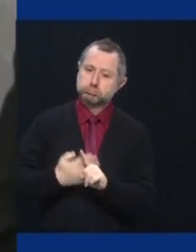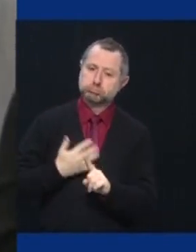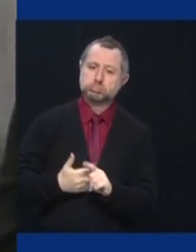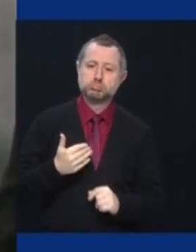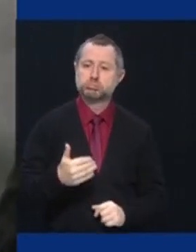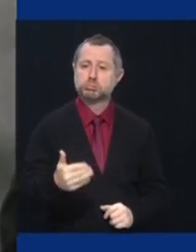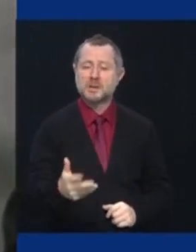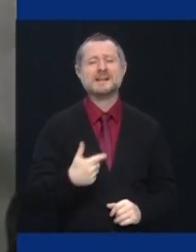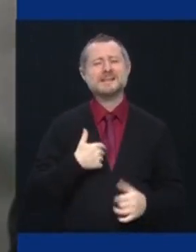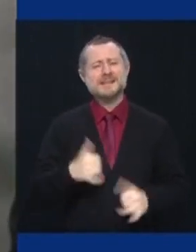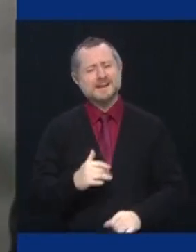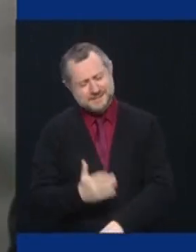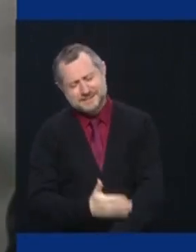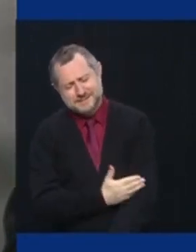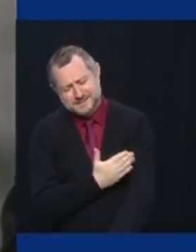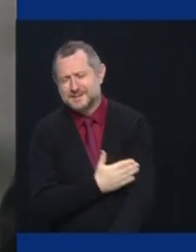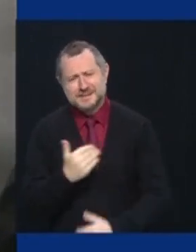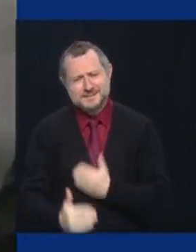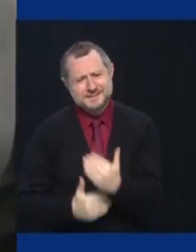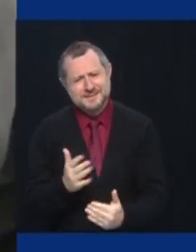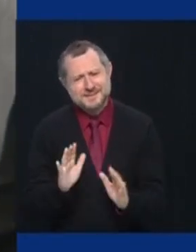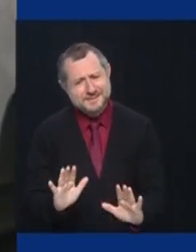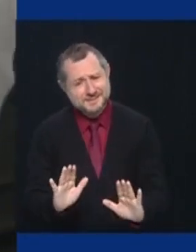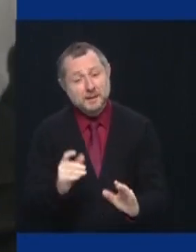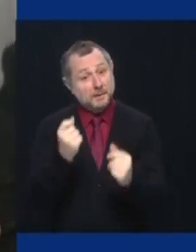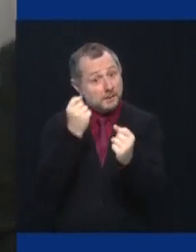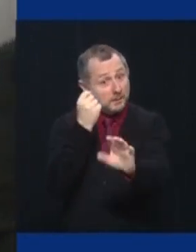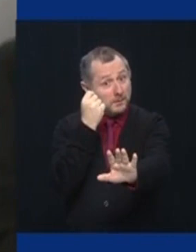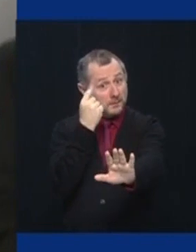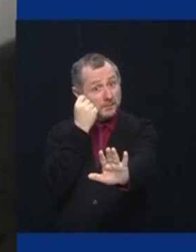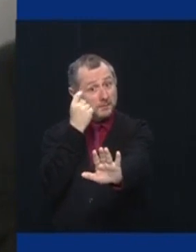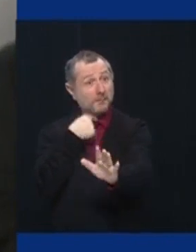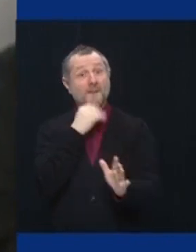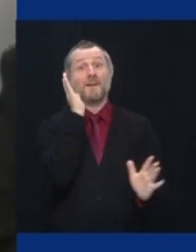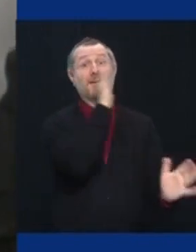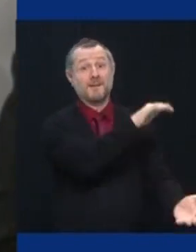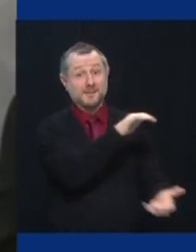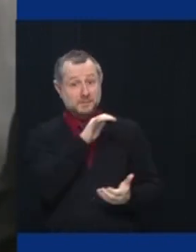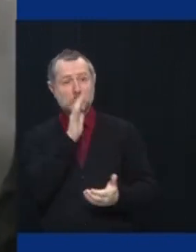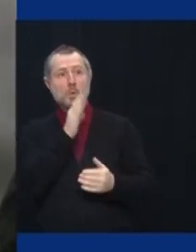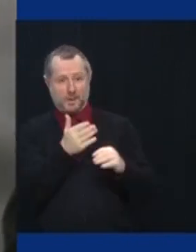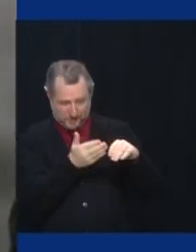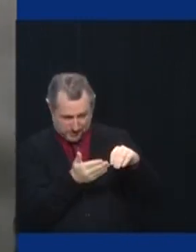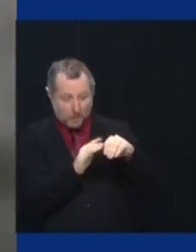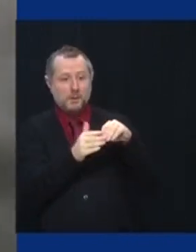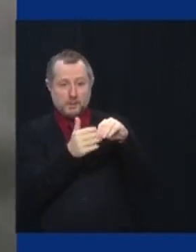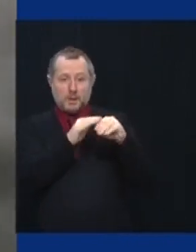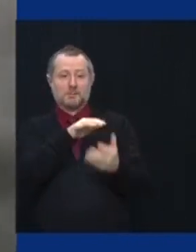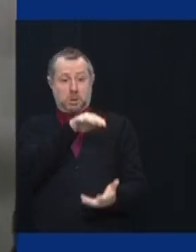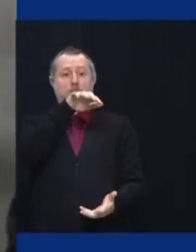IT'S GOING TO BE STILL AN ANNOYING FEW MONTHS, BUT WE'RE GETTING THERE.